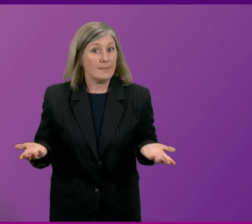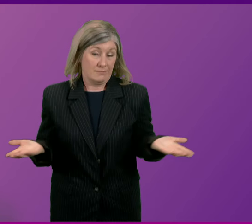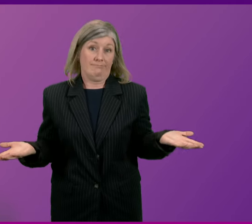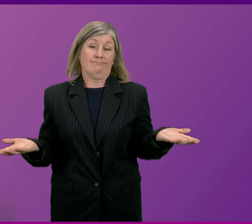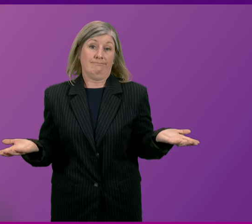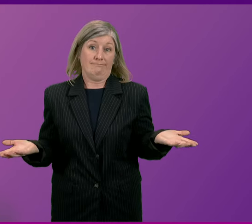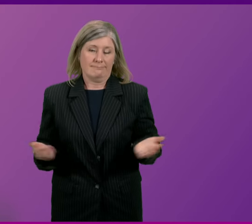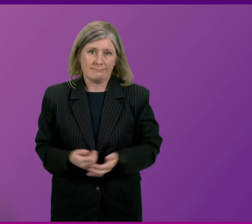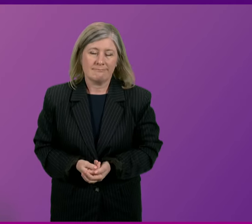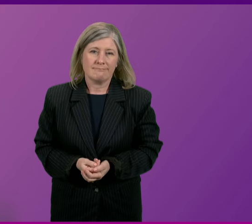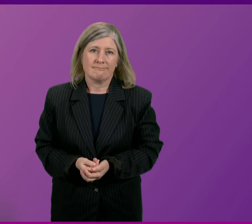What about the people?